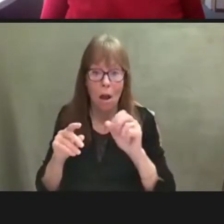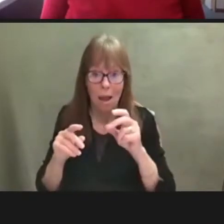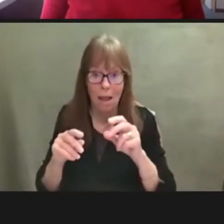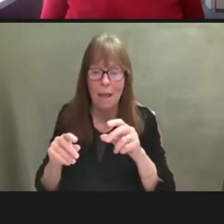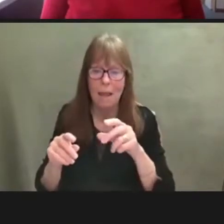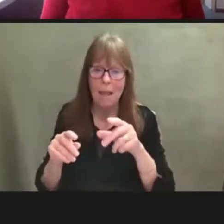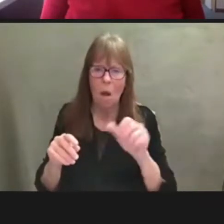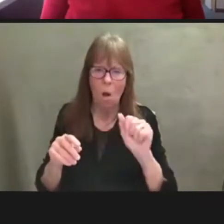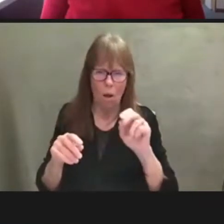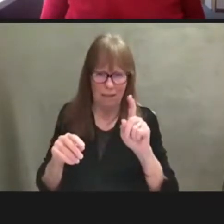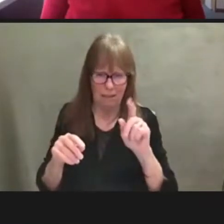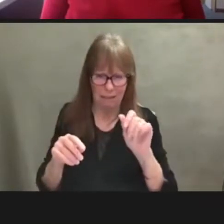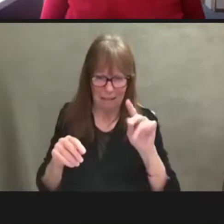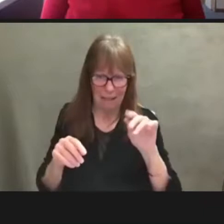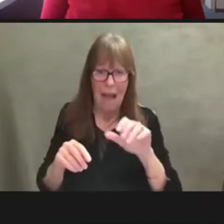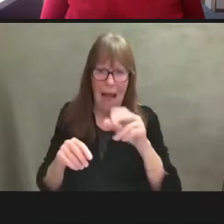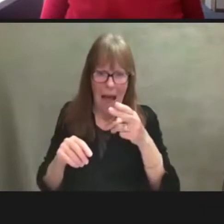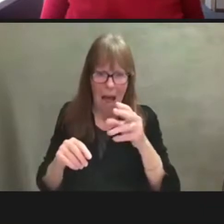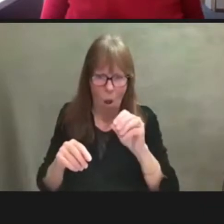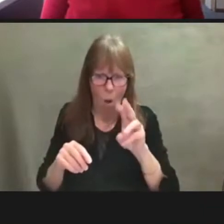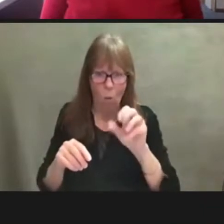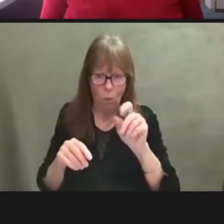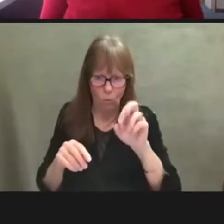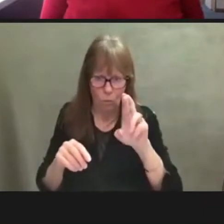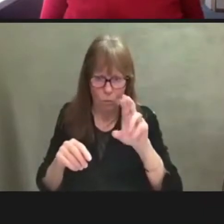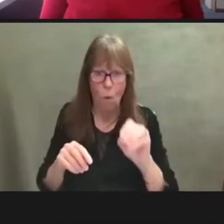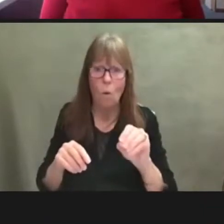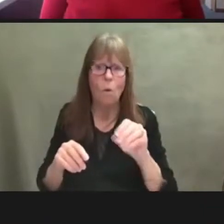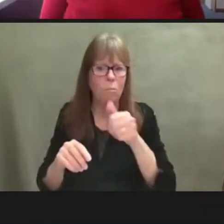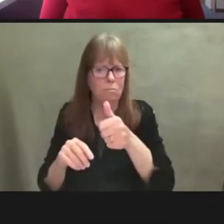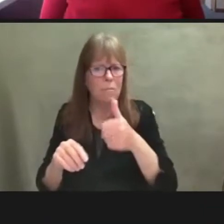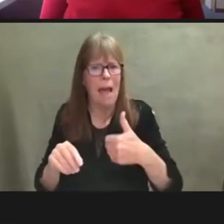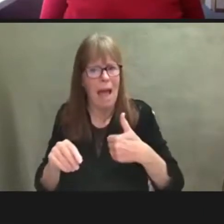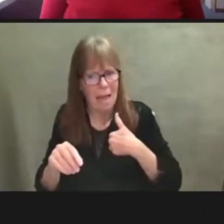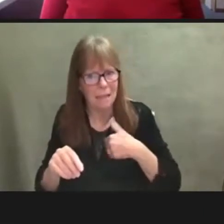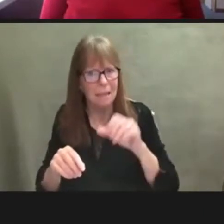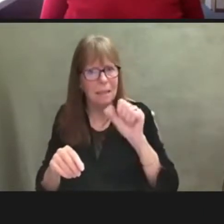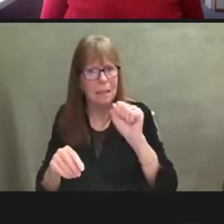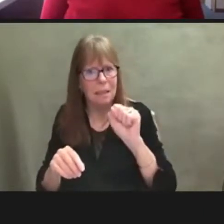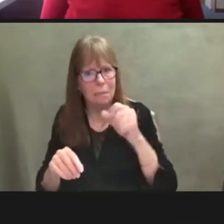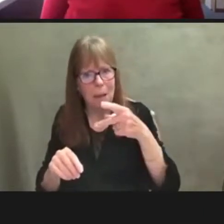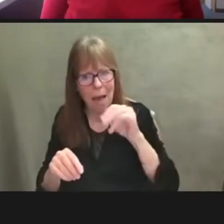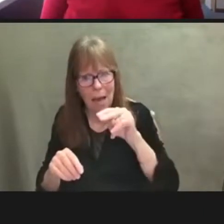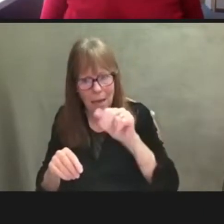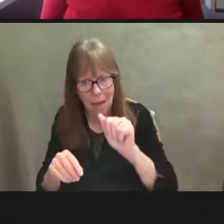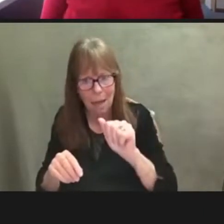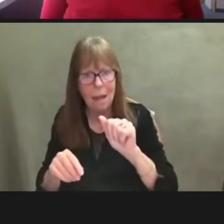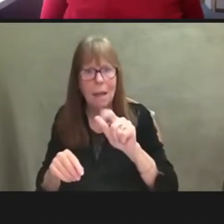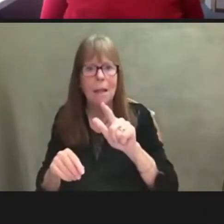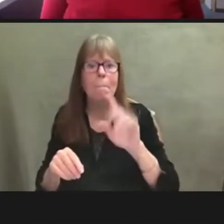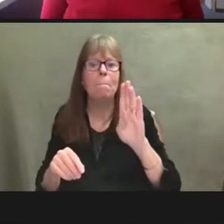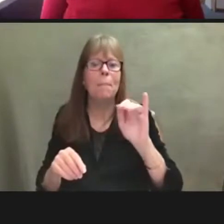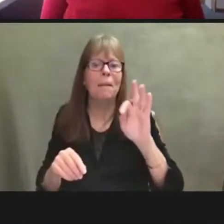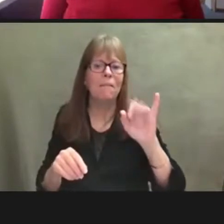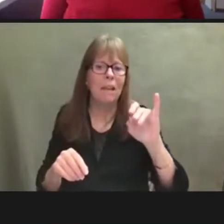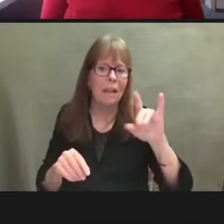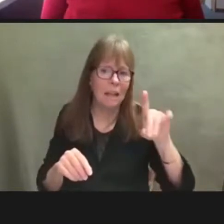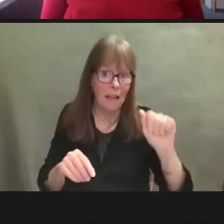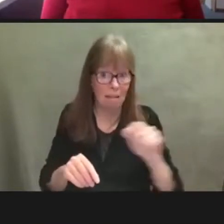saying that a doctor, [indiscernible], who sees people with spina bifida, and herself has spina bifida, does not disclose that.